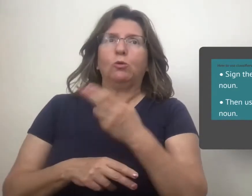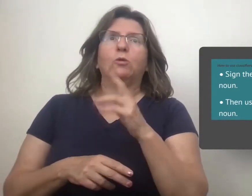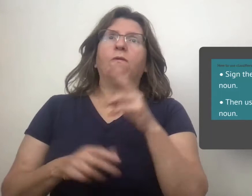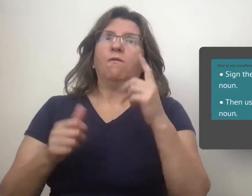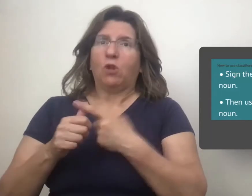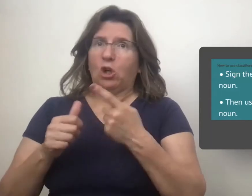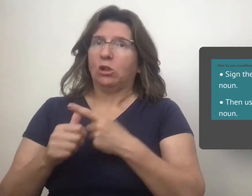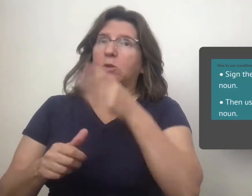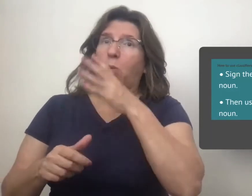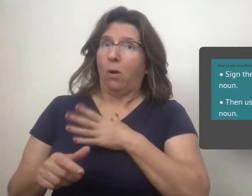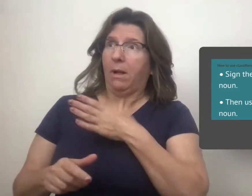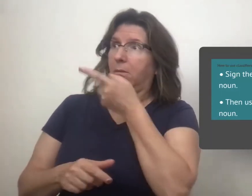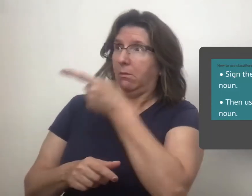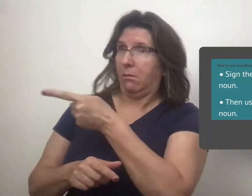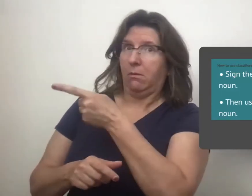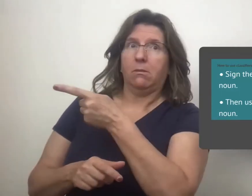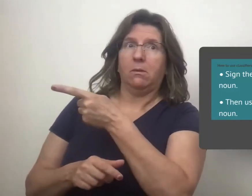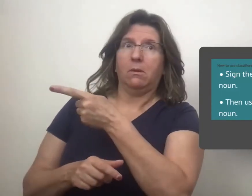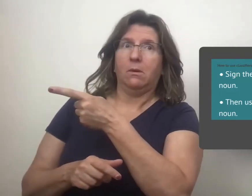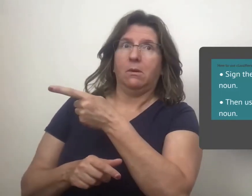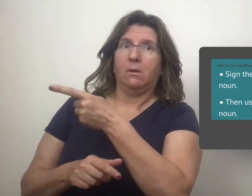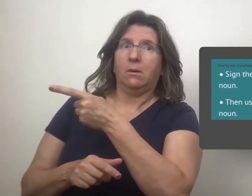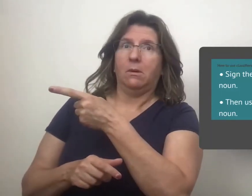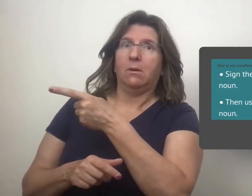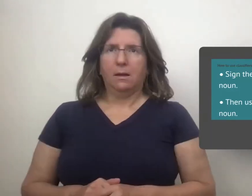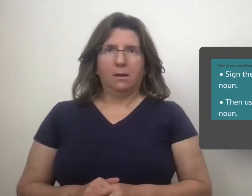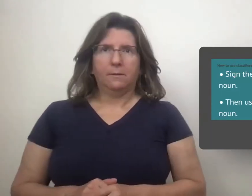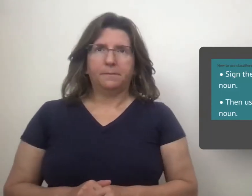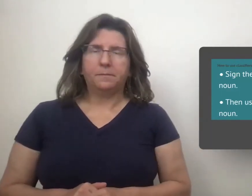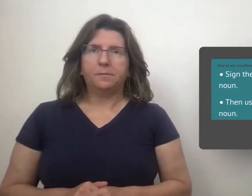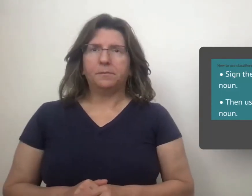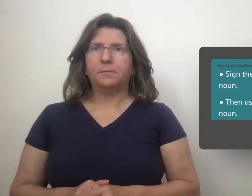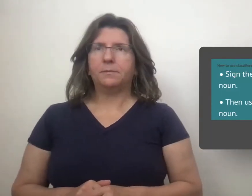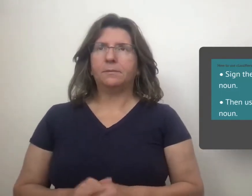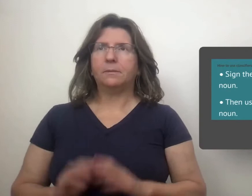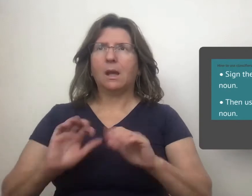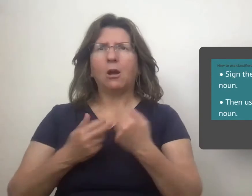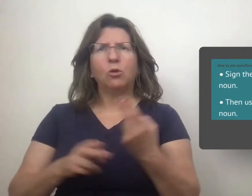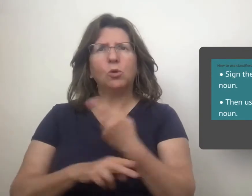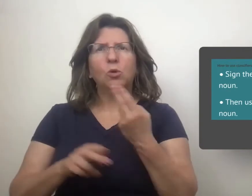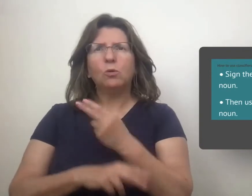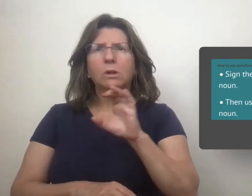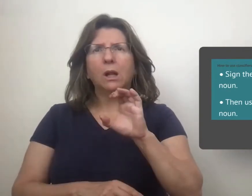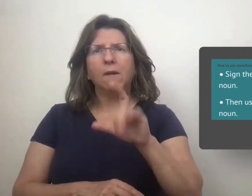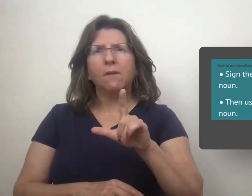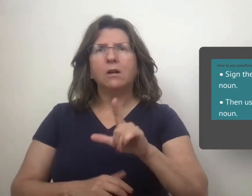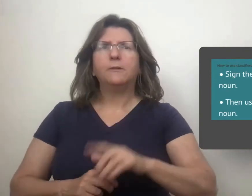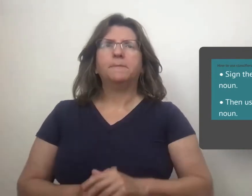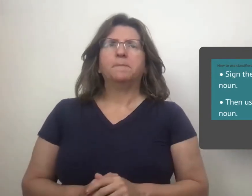If we go back to our woman . . . notice how she's referenced in space.